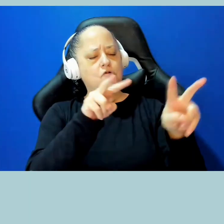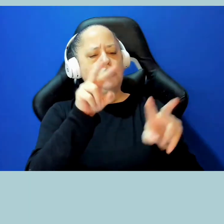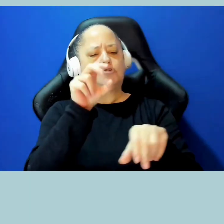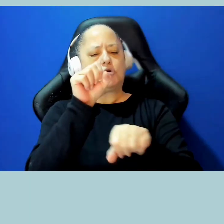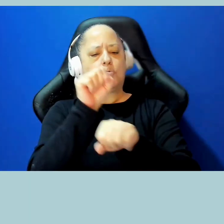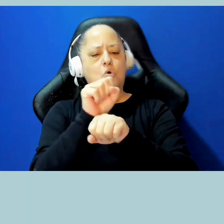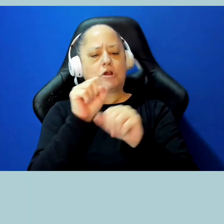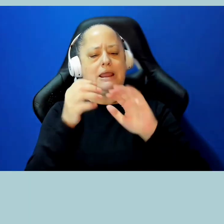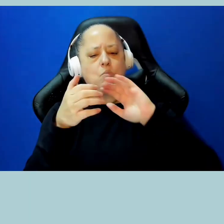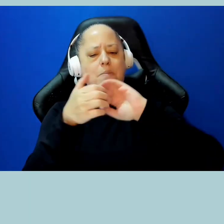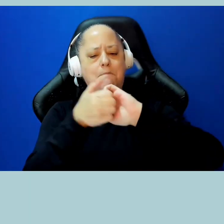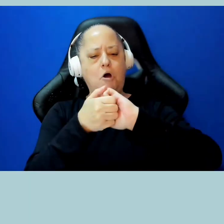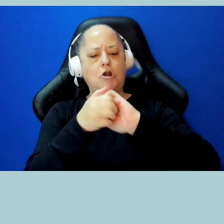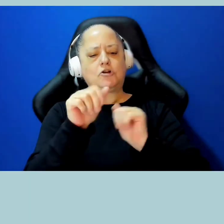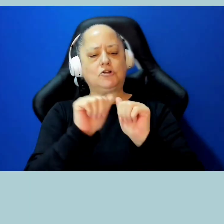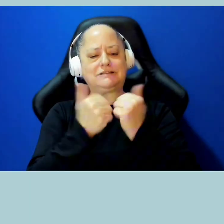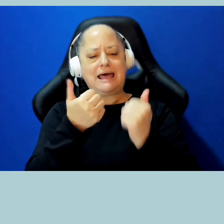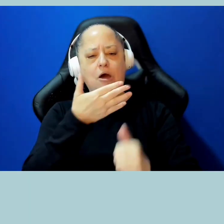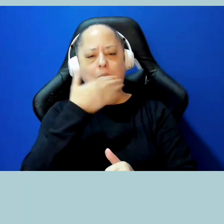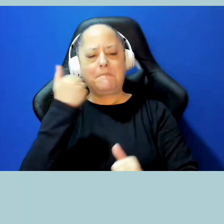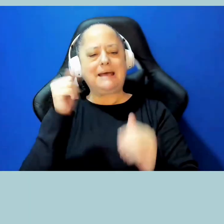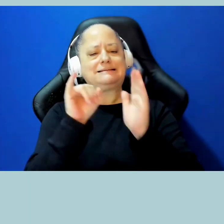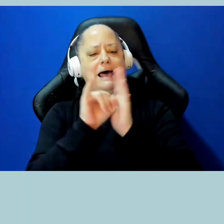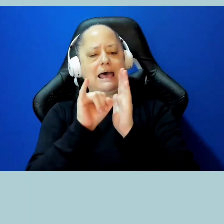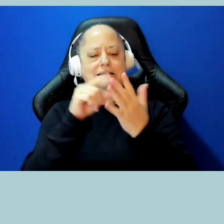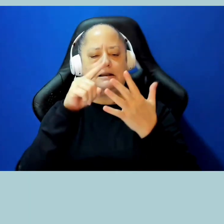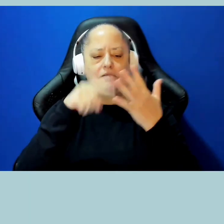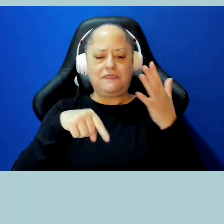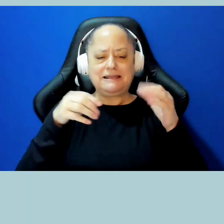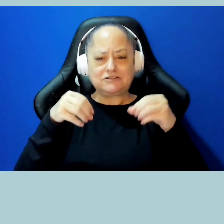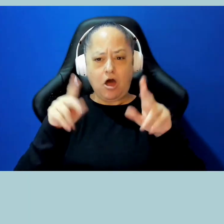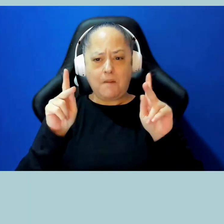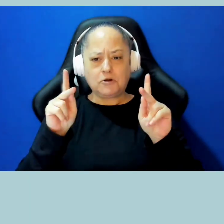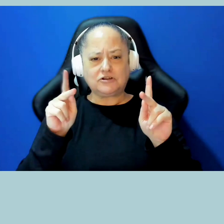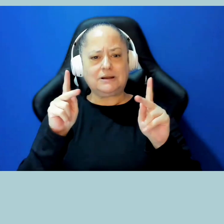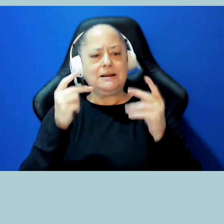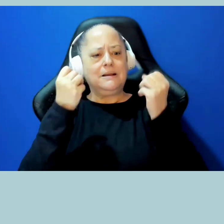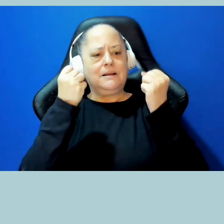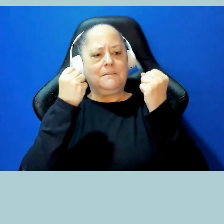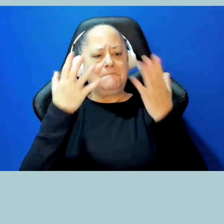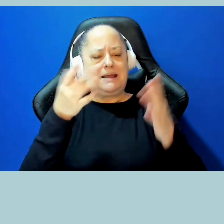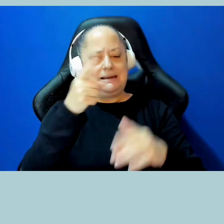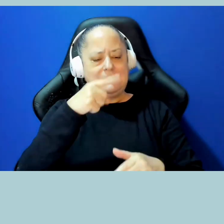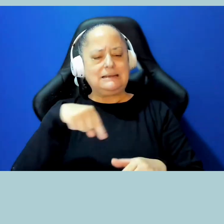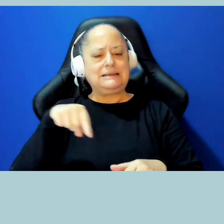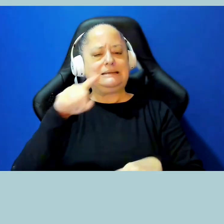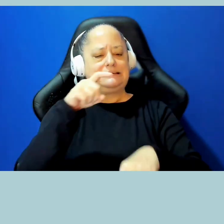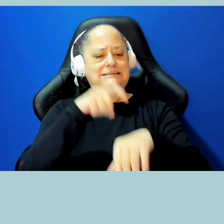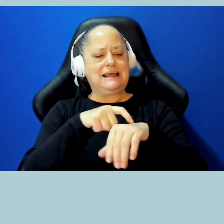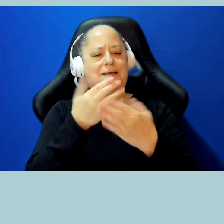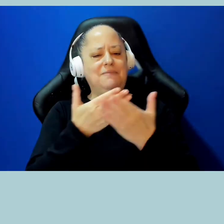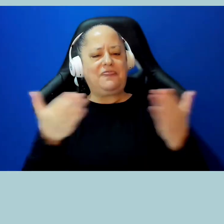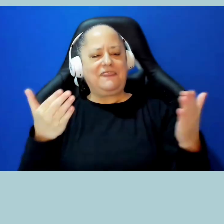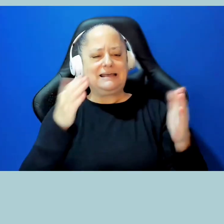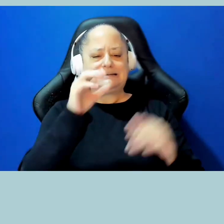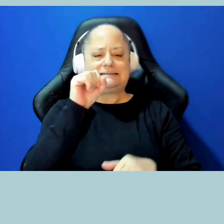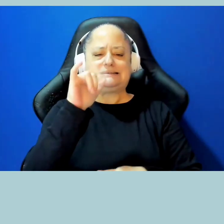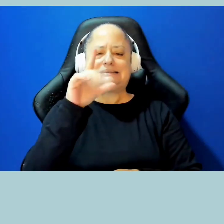can best identify these opportunities. Because a lot of times, as you all know, things can be very siloed in the government. And if we just had a little bit